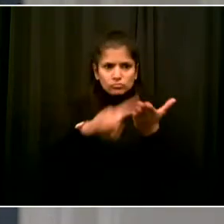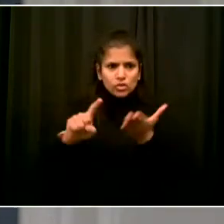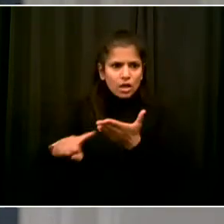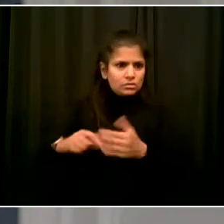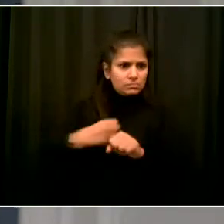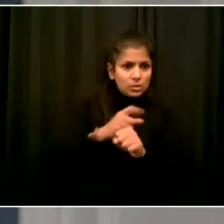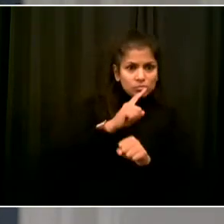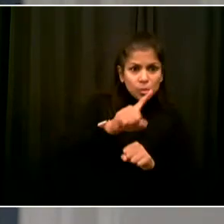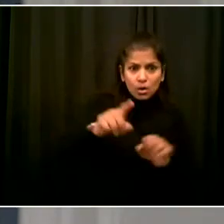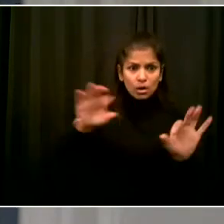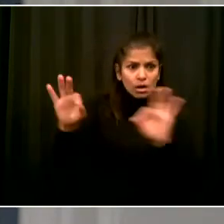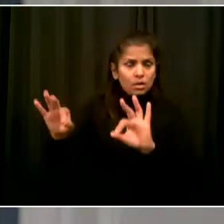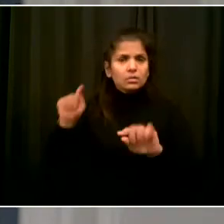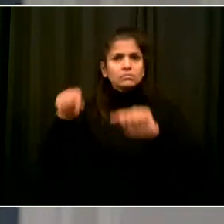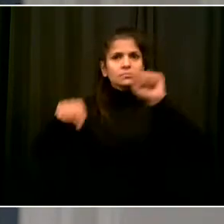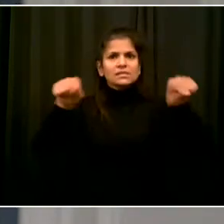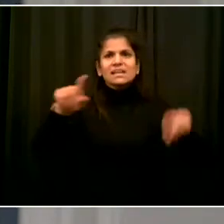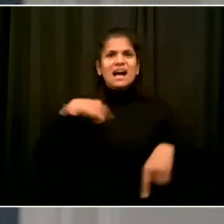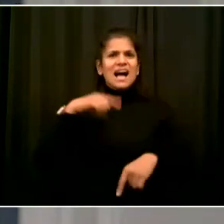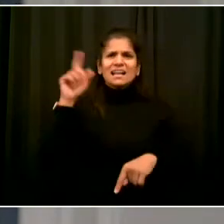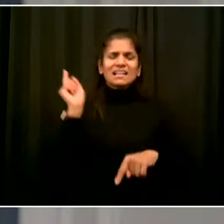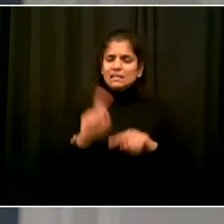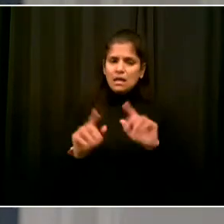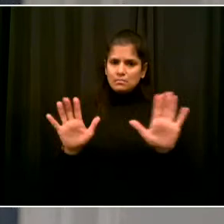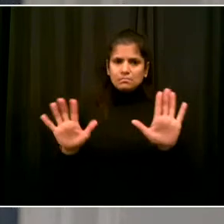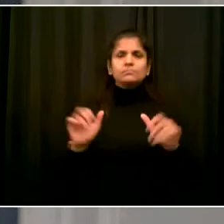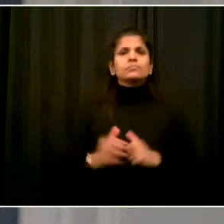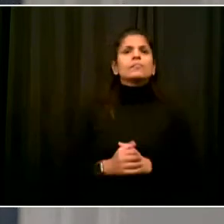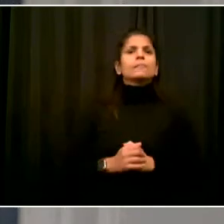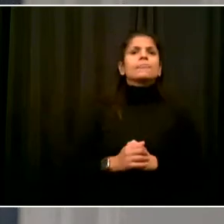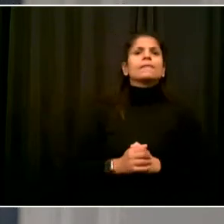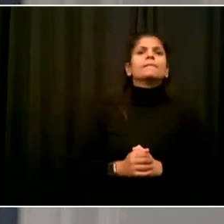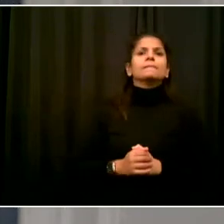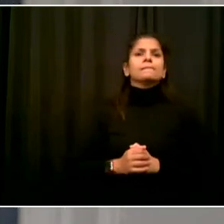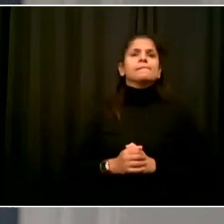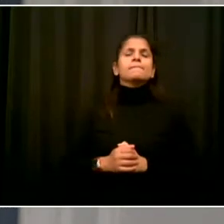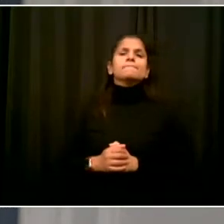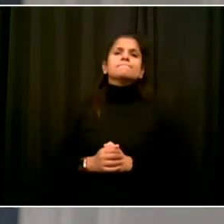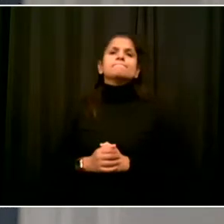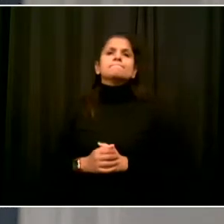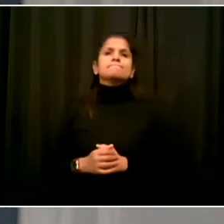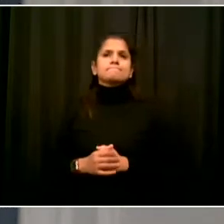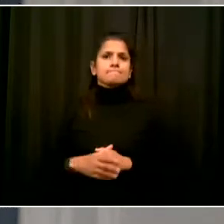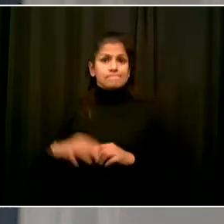HAZARDS HAVE BEEN AMPLIFIED BY THE PANDEMIC. IN AI CTY OF 8.3